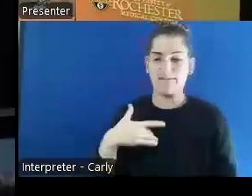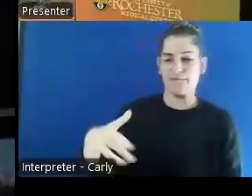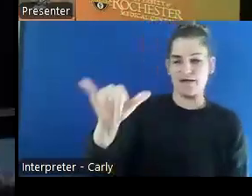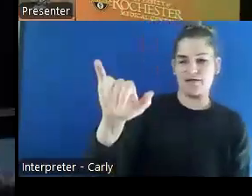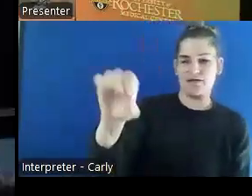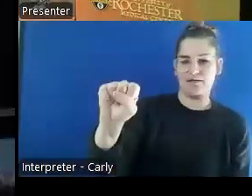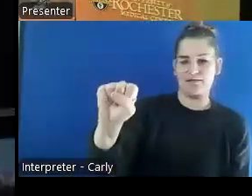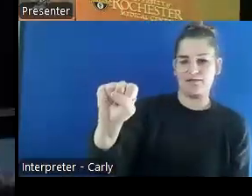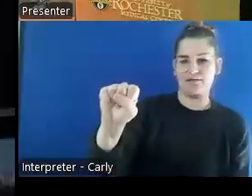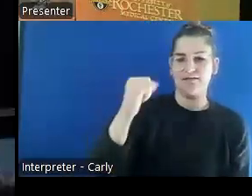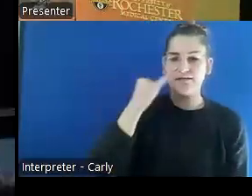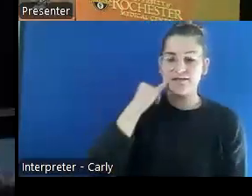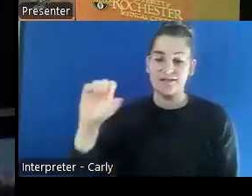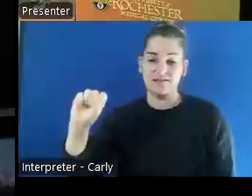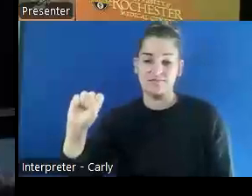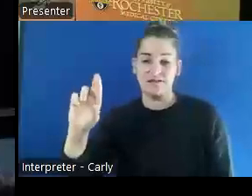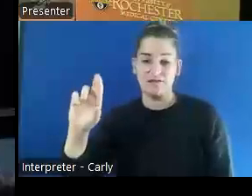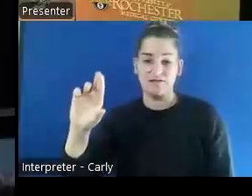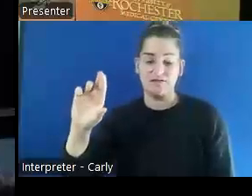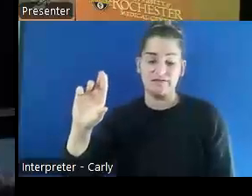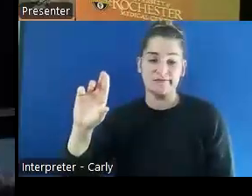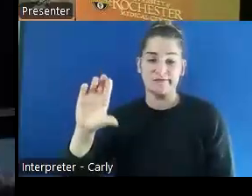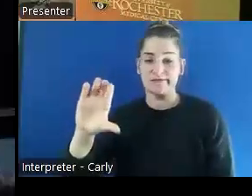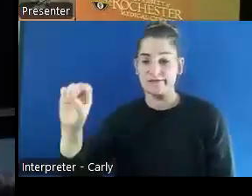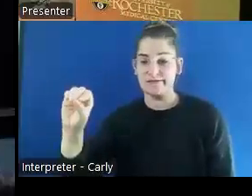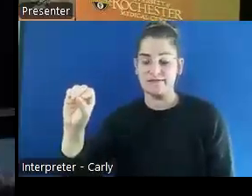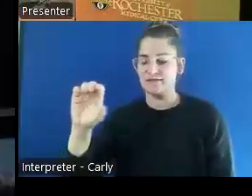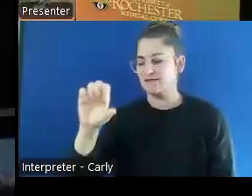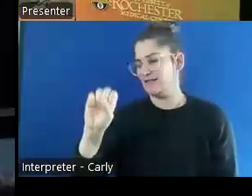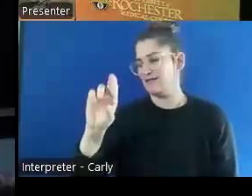if they go to srcd they go to strong ties young adult they go to Schwarz cough they go to onrack